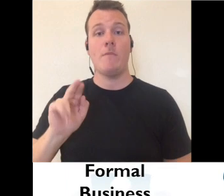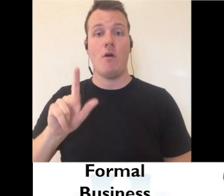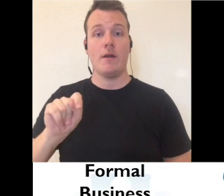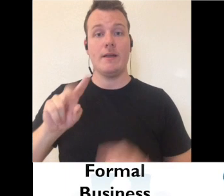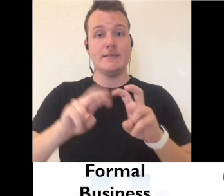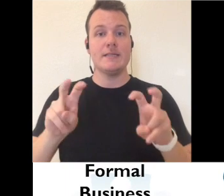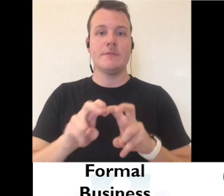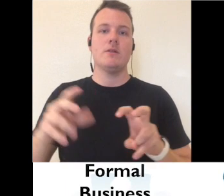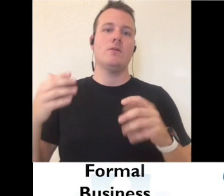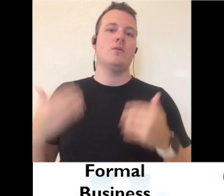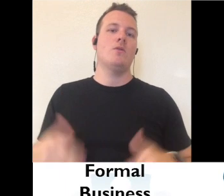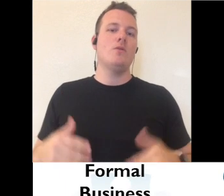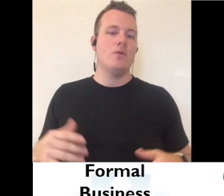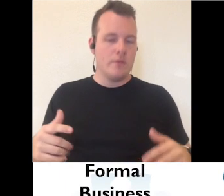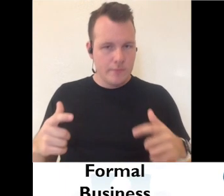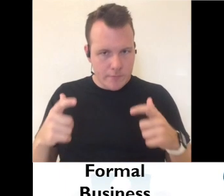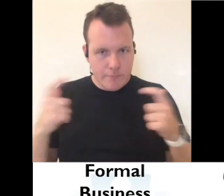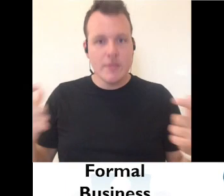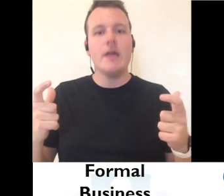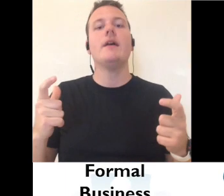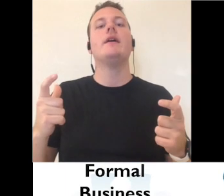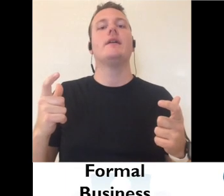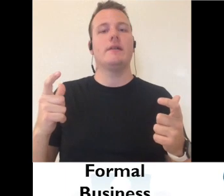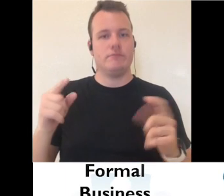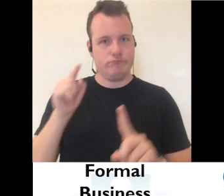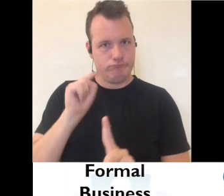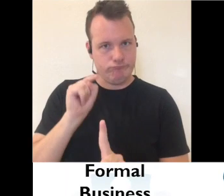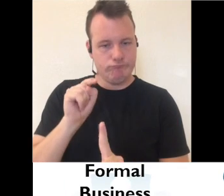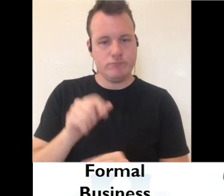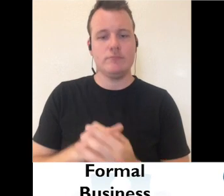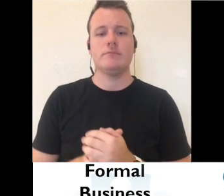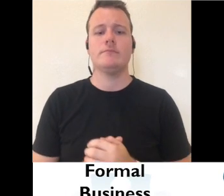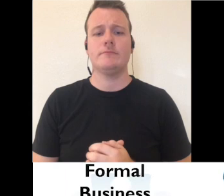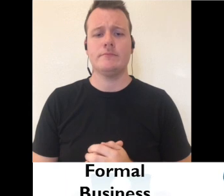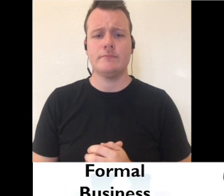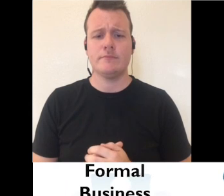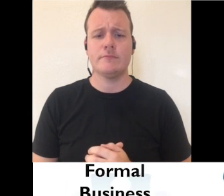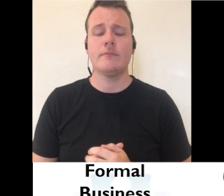to be interested in your practice and your services, so customers or patients